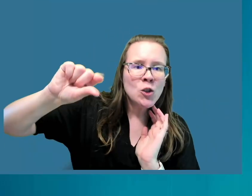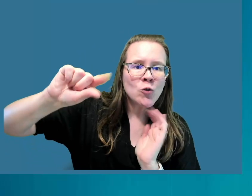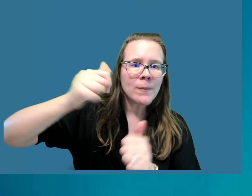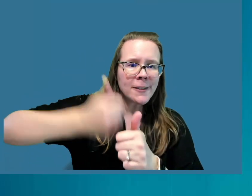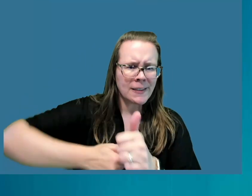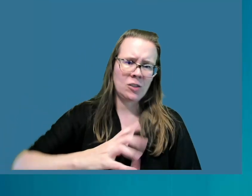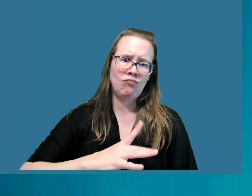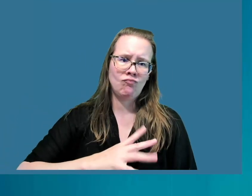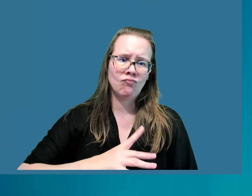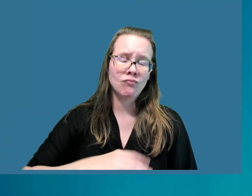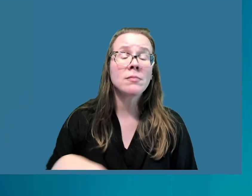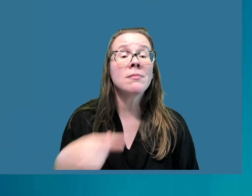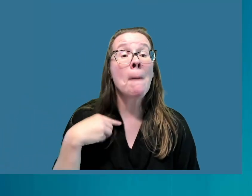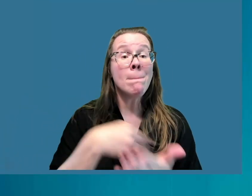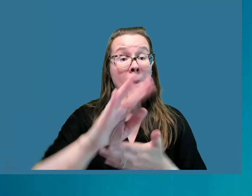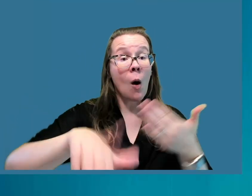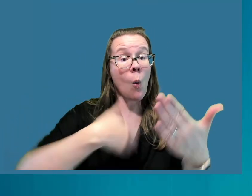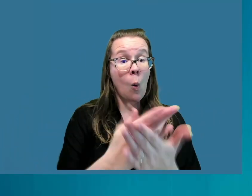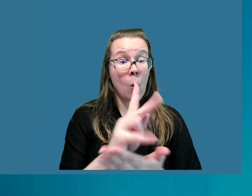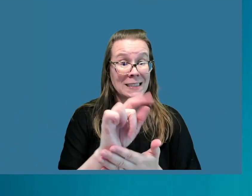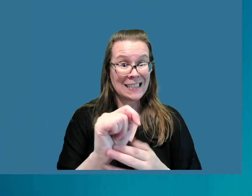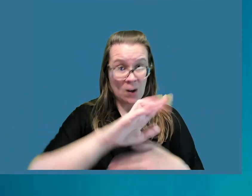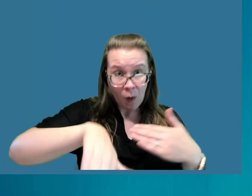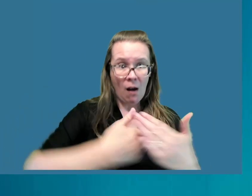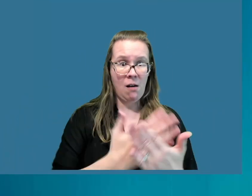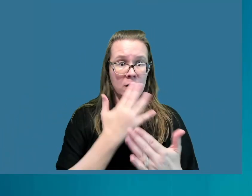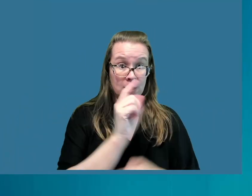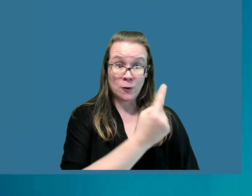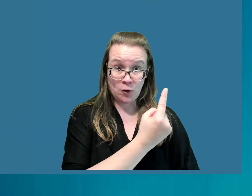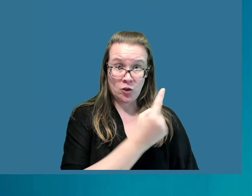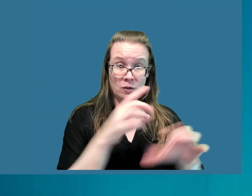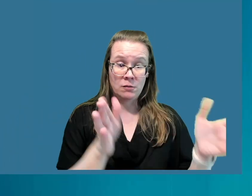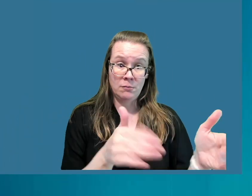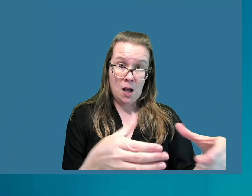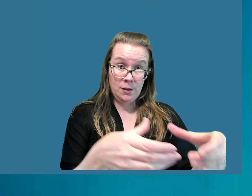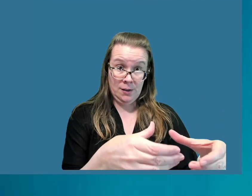and combinations of drops, to get different colors. So I tend to--I bought the entire kit